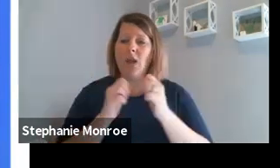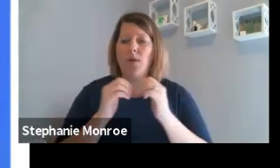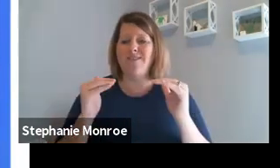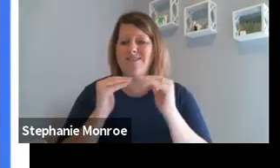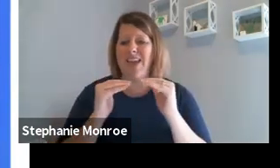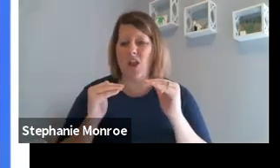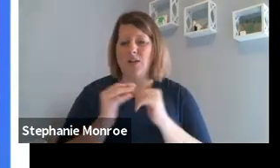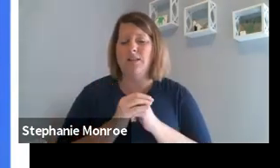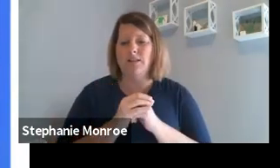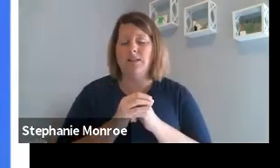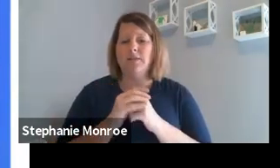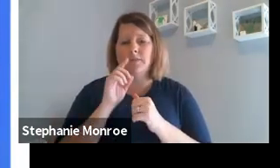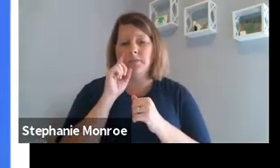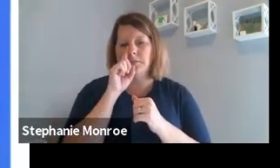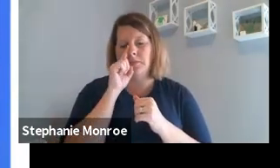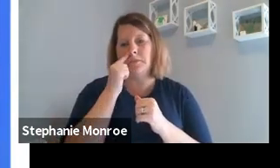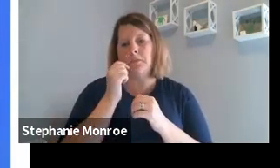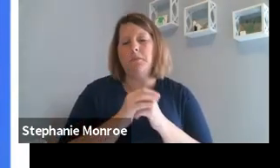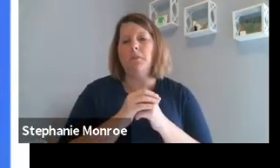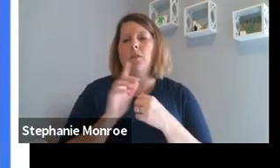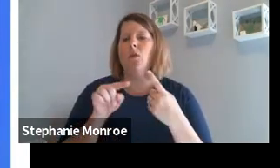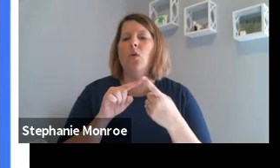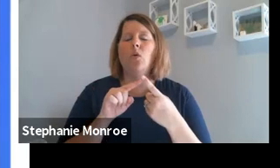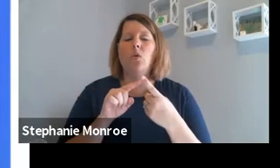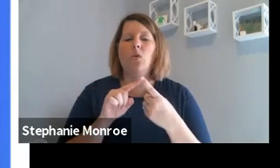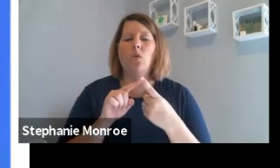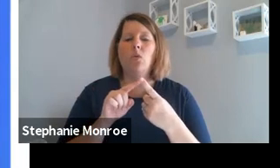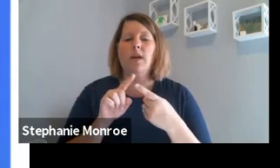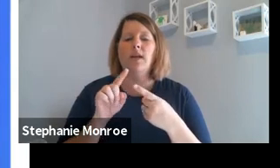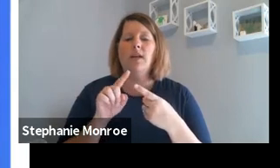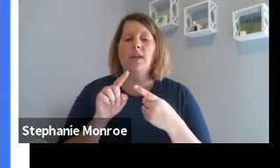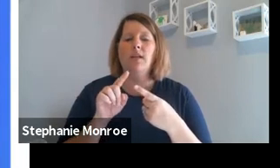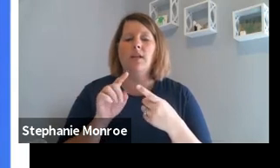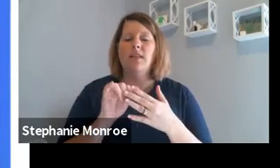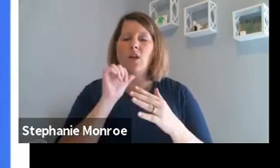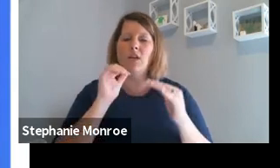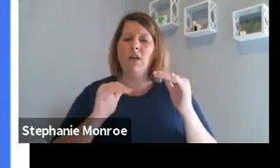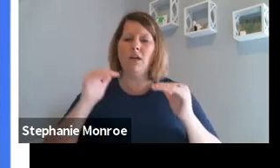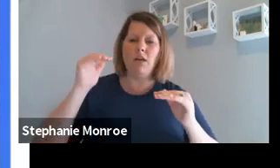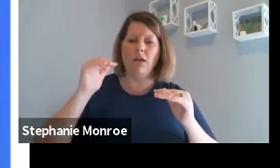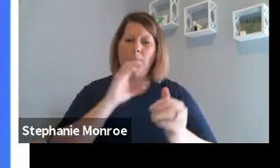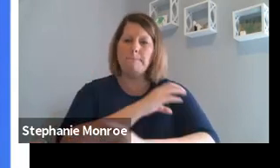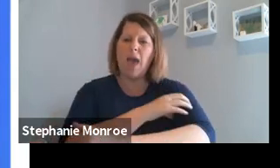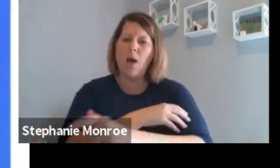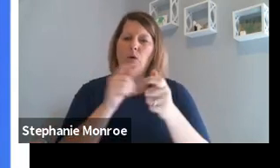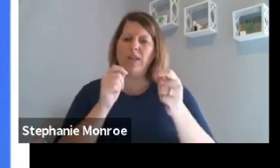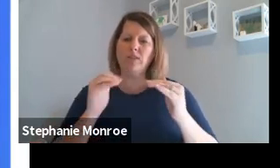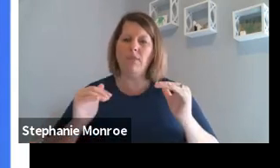When there is not an equilibrium of power in a relationship, there isn't any possibility to really negotiate.